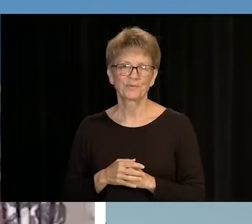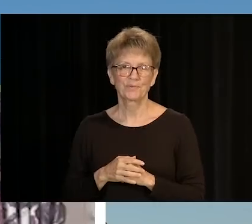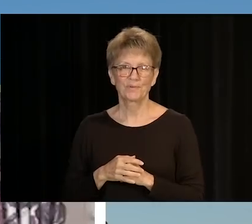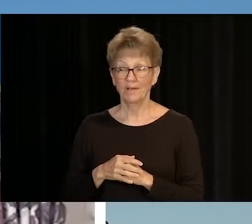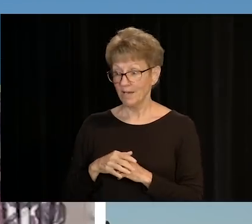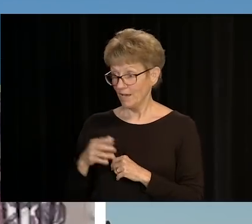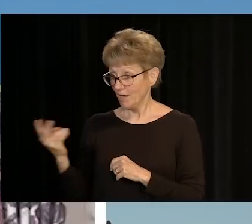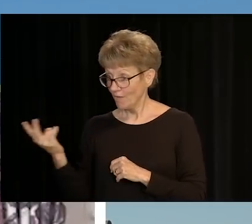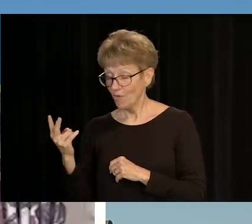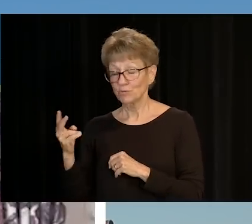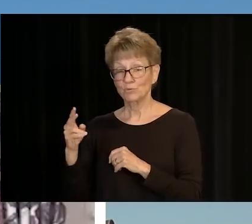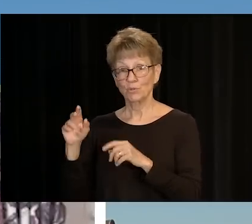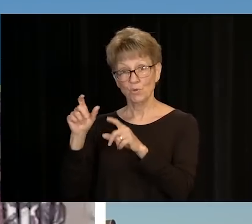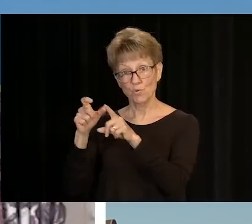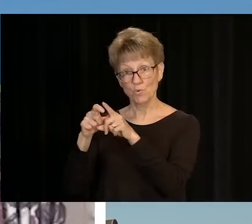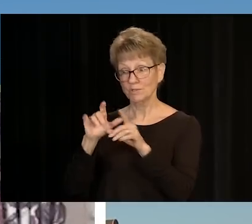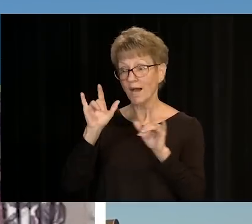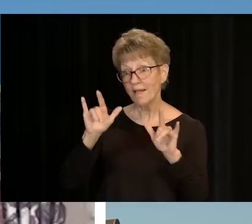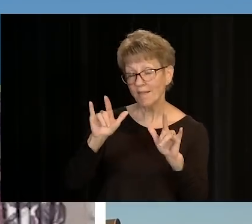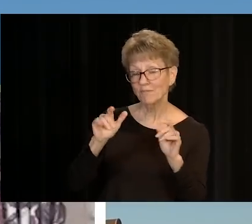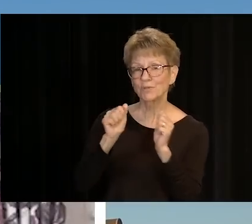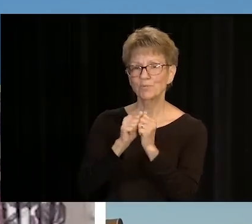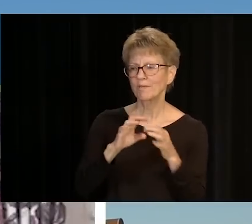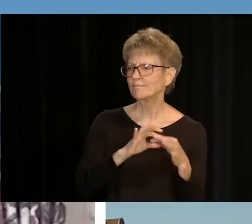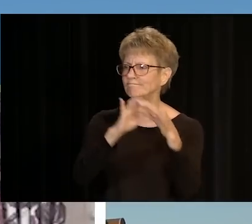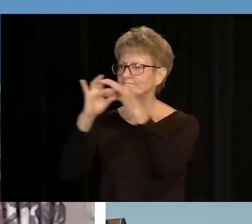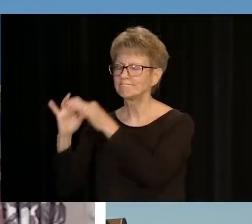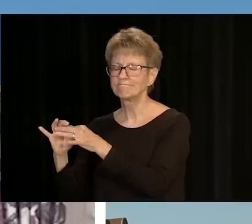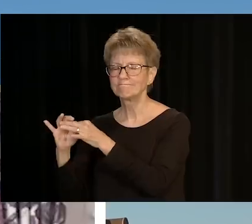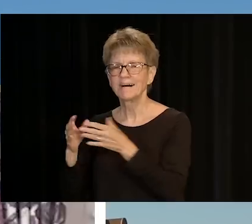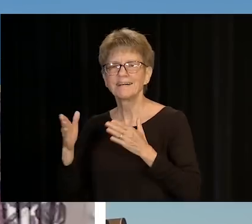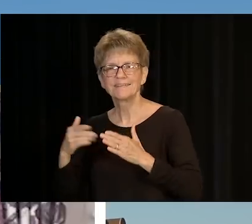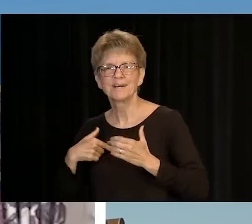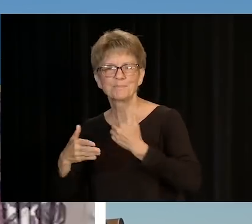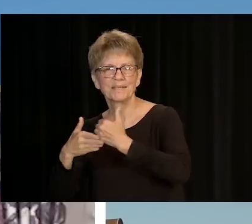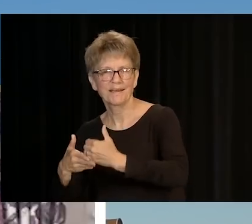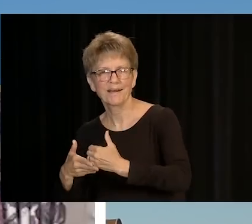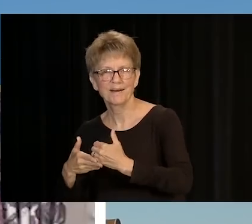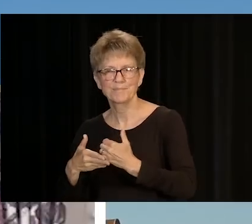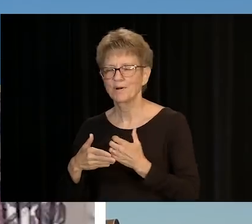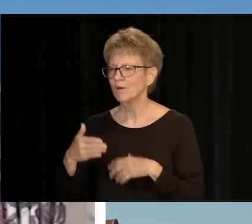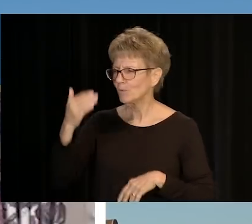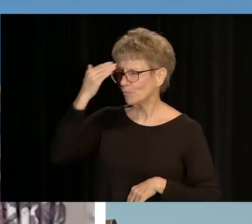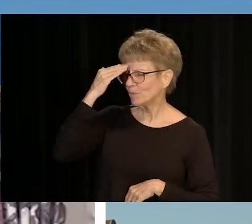I COMPLEMENT THESE WORDS WITH -- LET ME HELP, BECAUSE WE KNOW